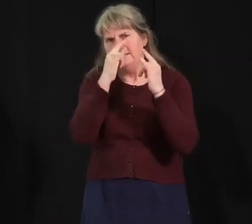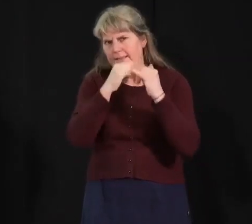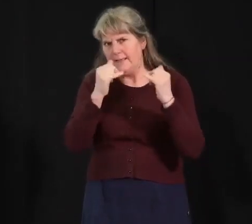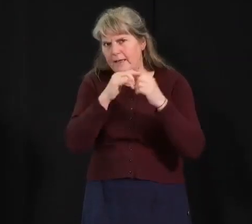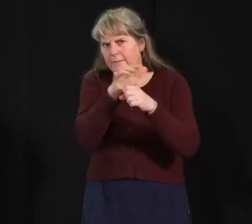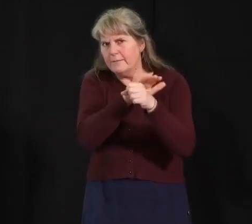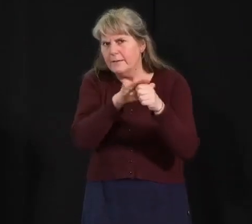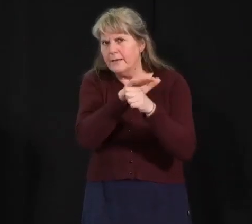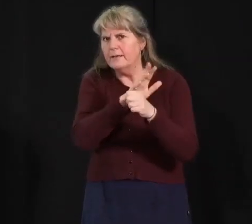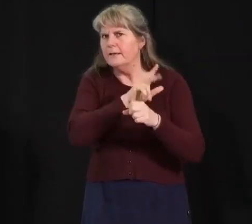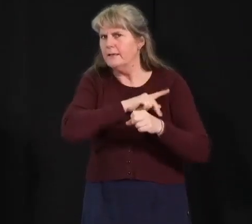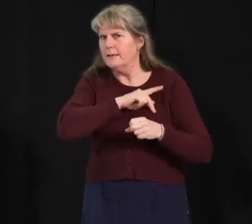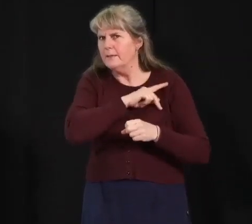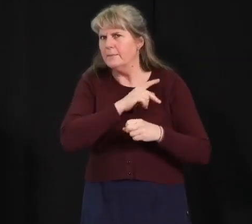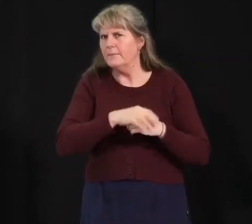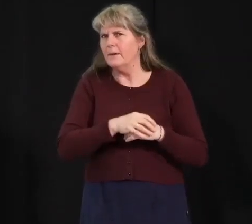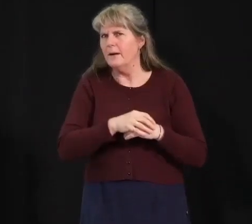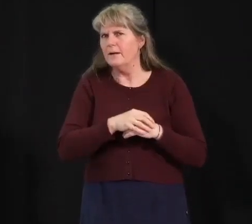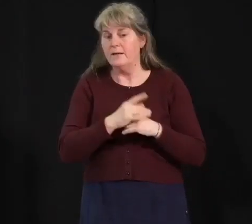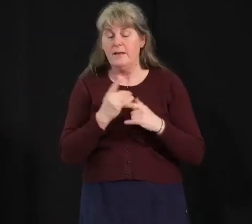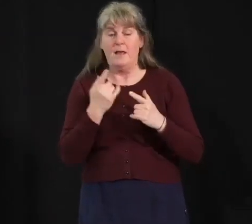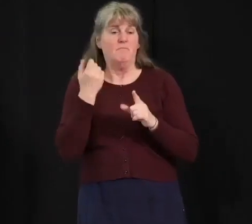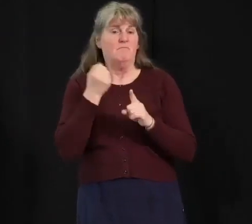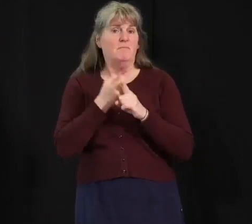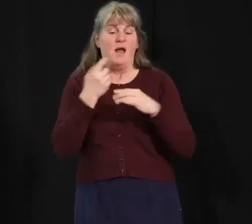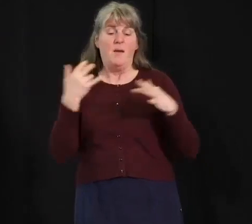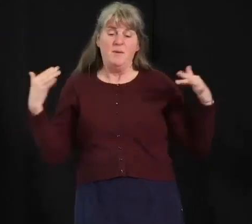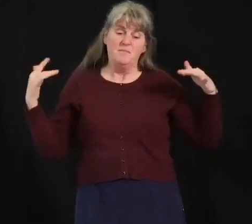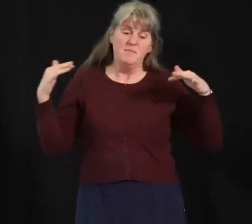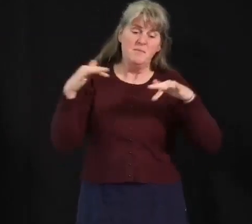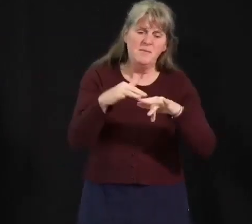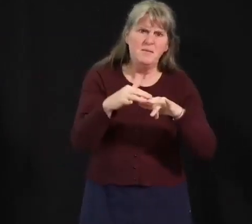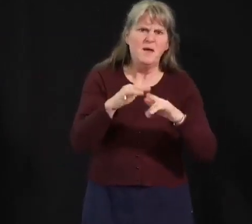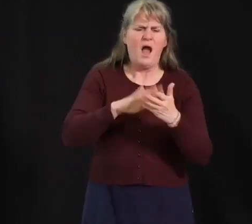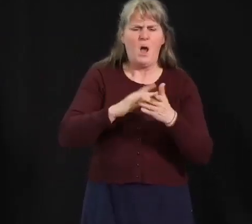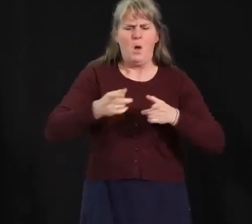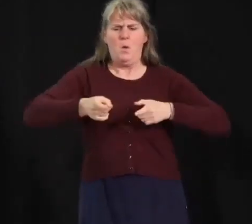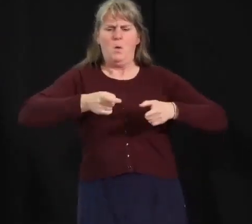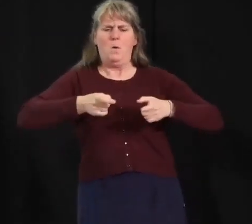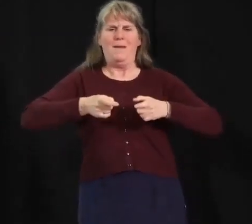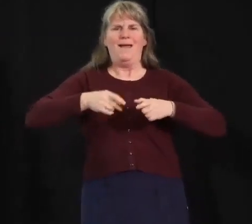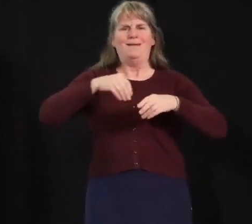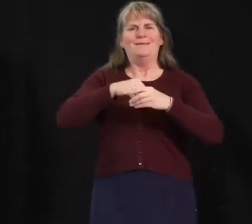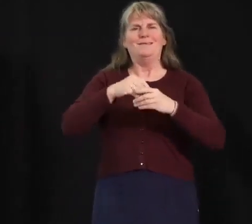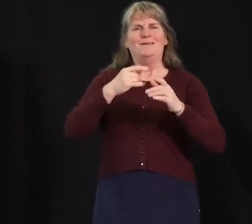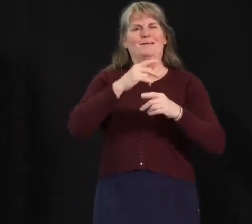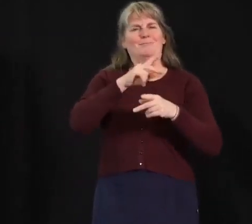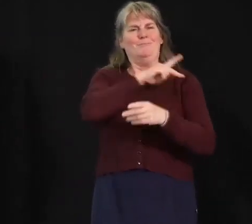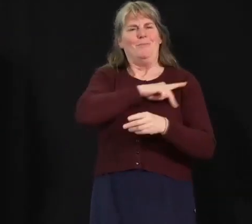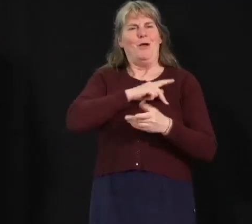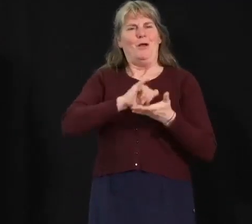out of our office. So I think it was done out of